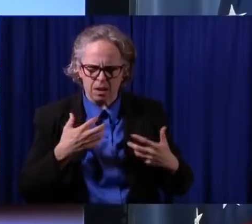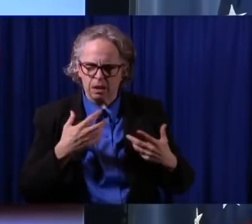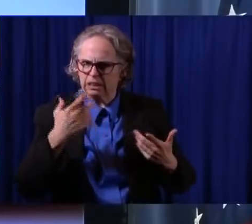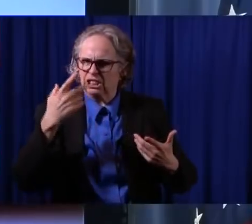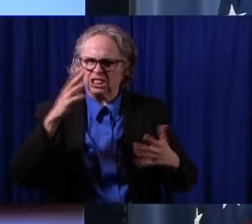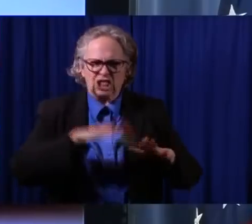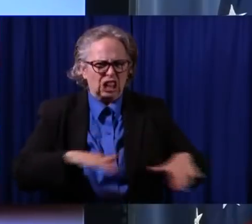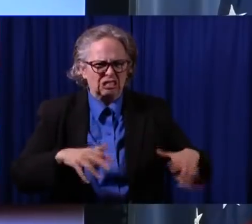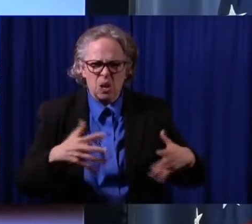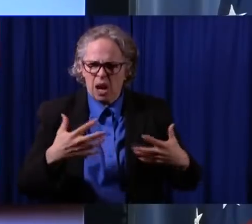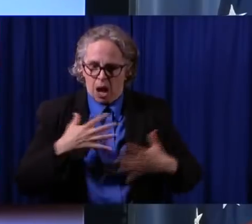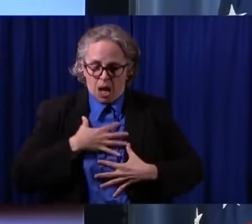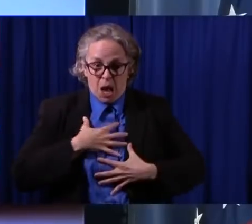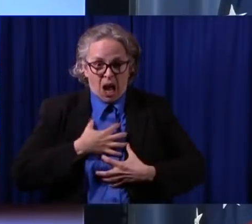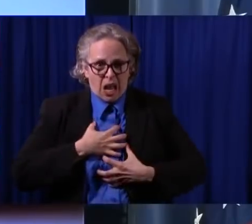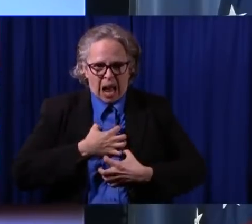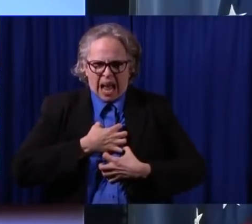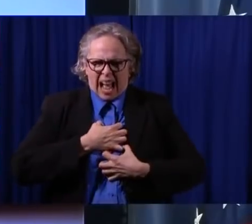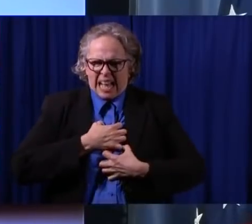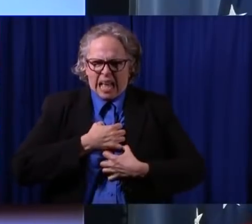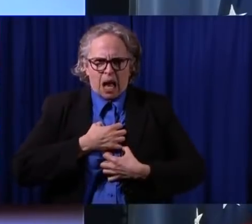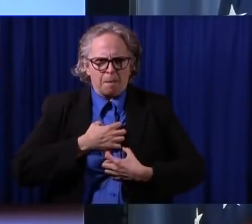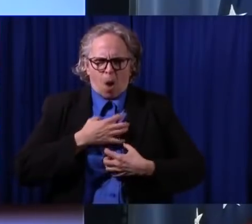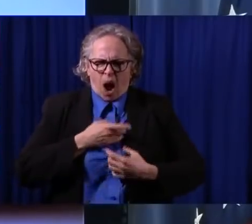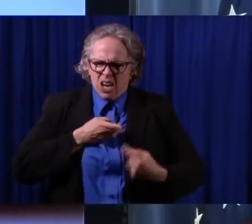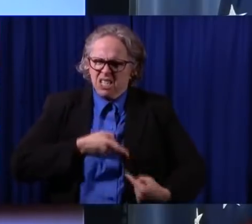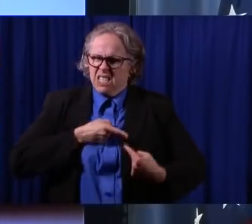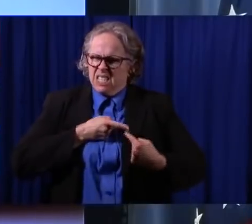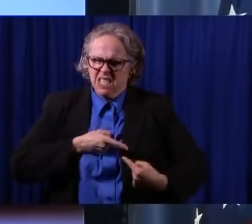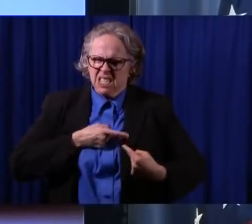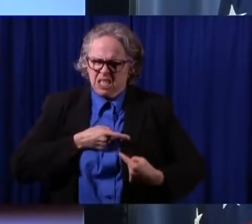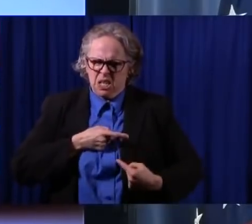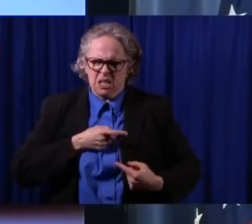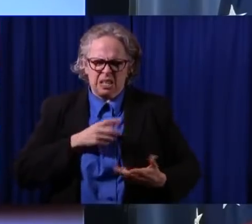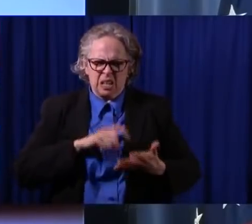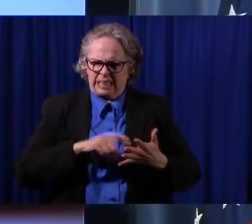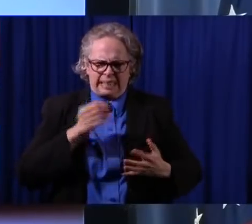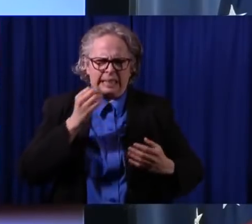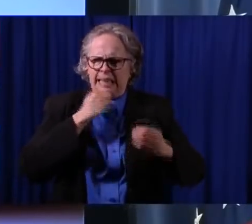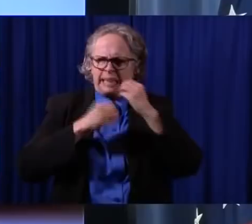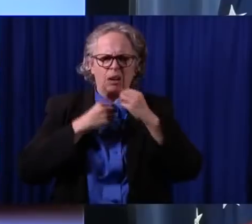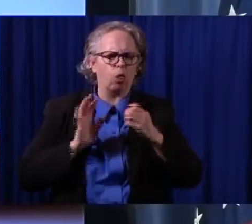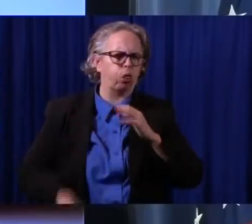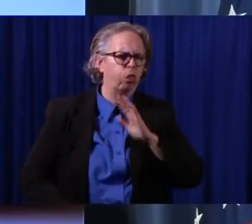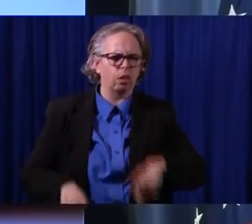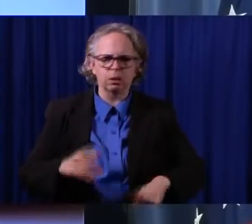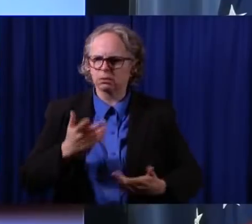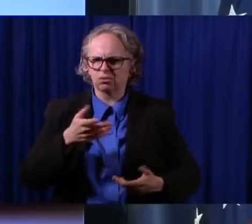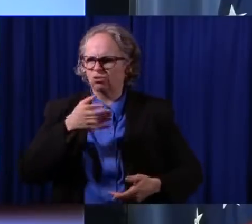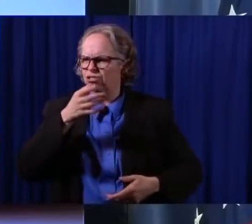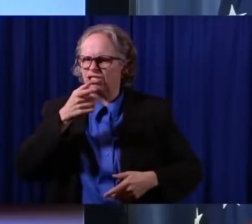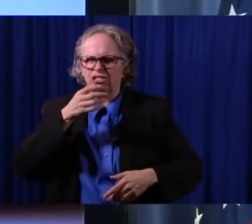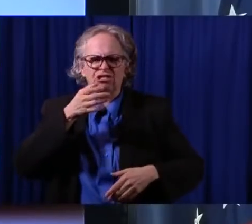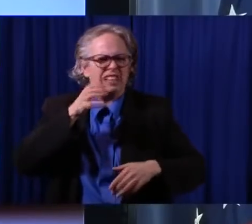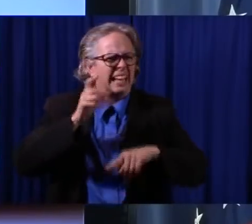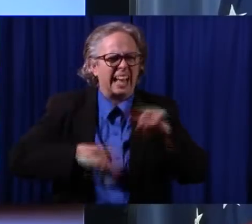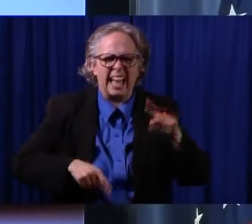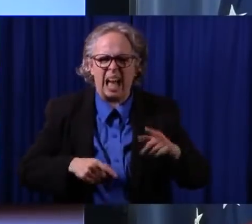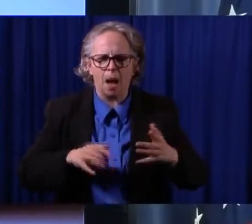WITH YOUR PEDIATRICIAN, YOU MAY NOT DO ANYTHING DIFFERENT AT ALL . OBVIOUSLY, IF YOUR CHILD SEEMS TO BE HAVING A LITTLE BIT MORE TROUBLE BREATHING THAN